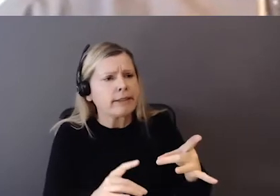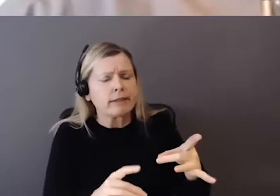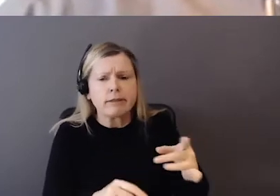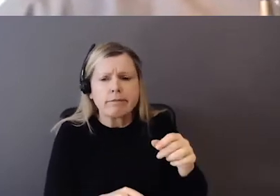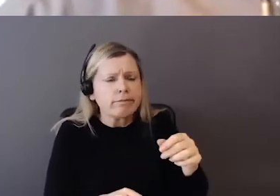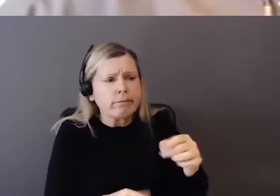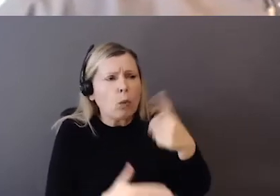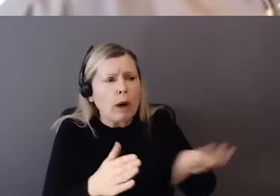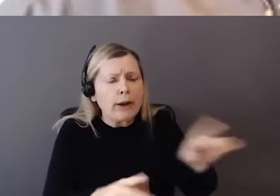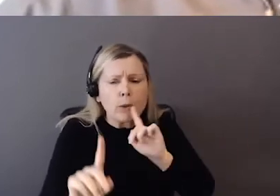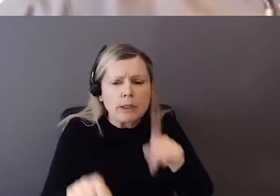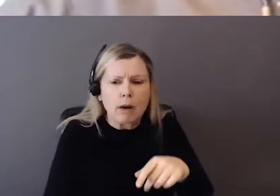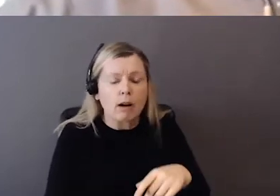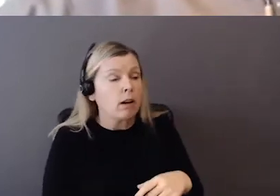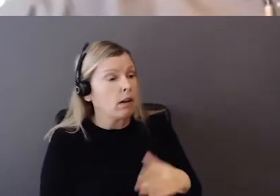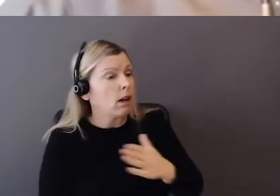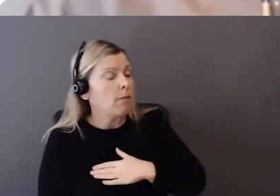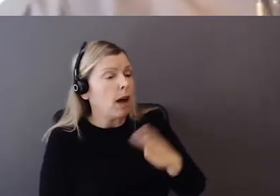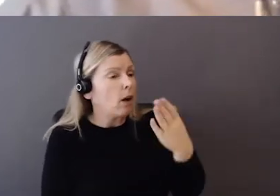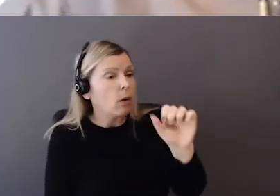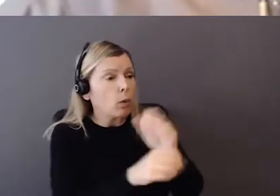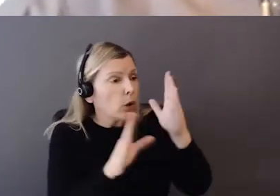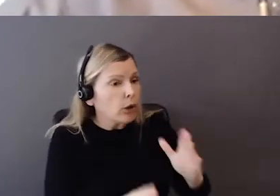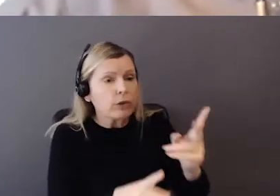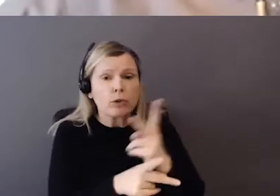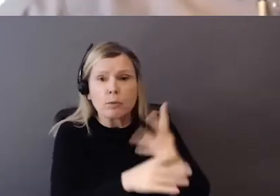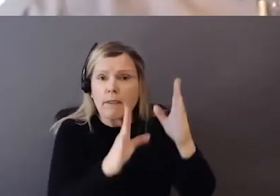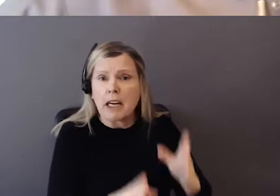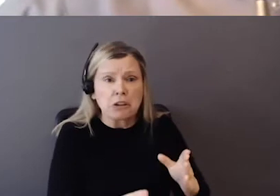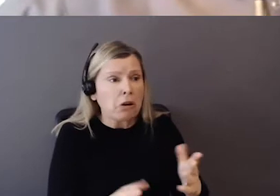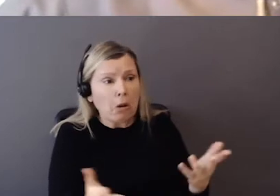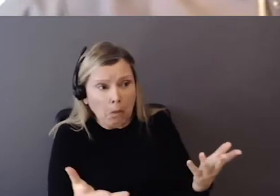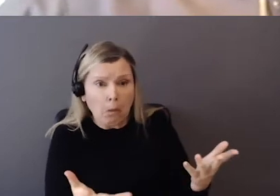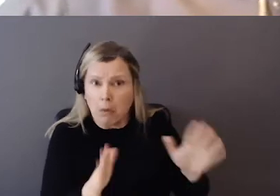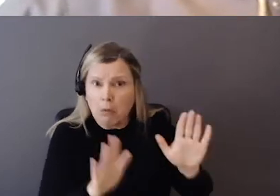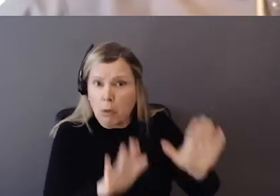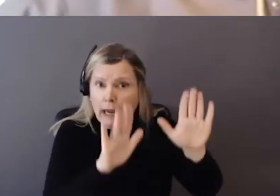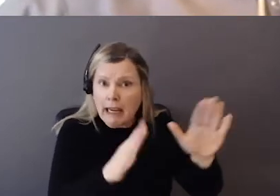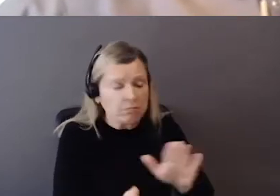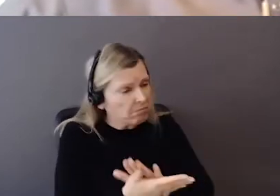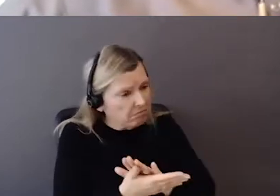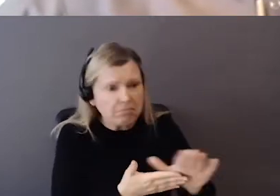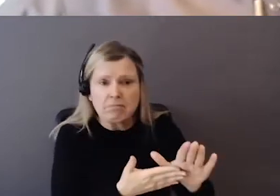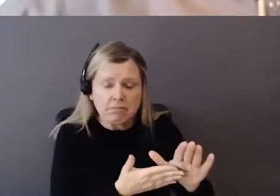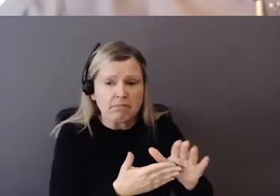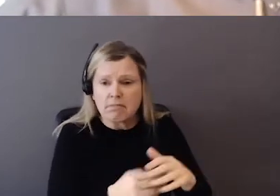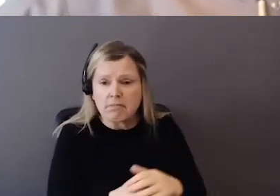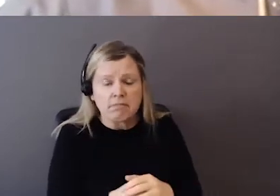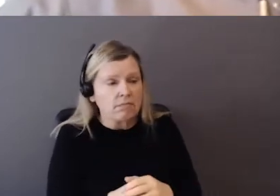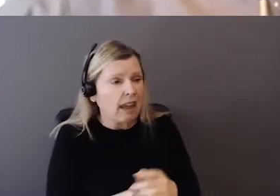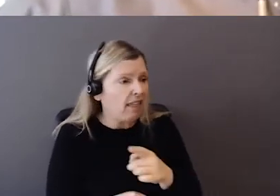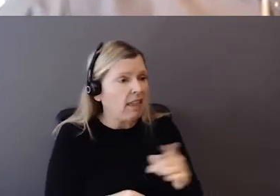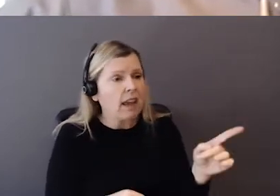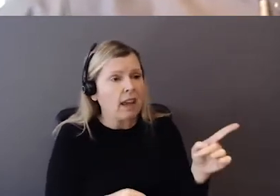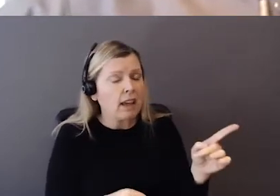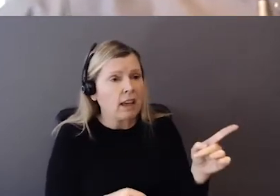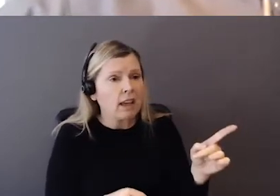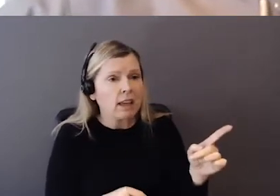So, my co-workers and supervisors, they were all really great. I mean I think they were sort of not